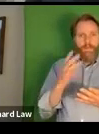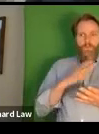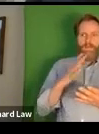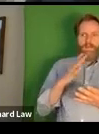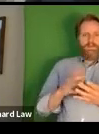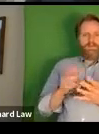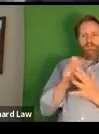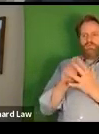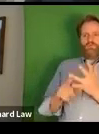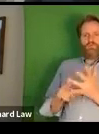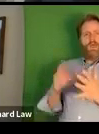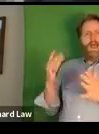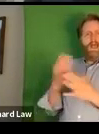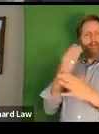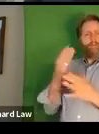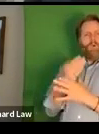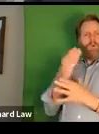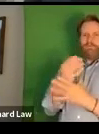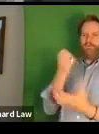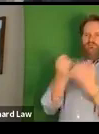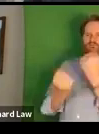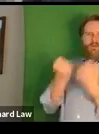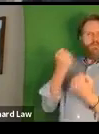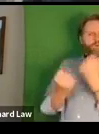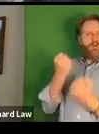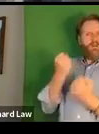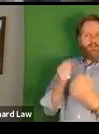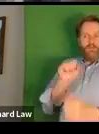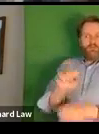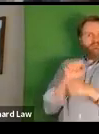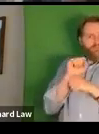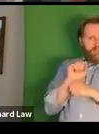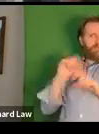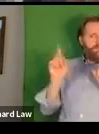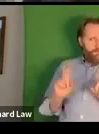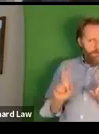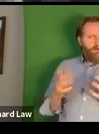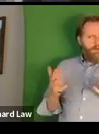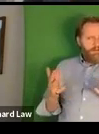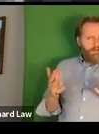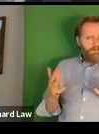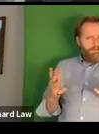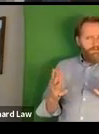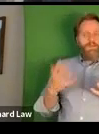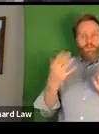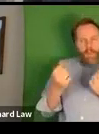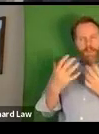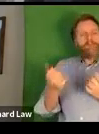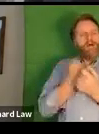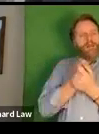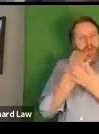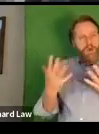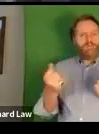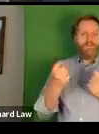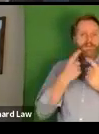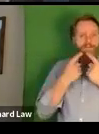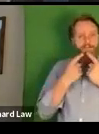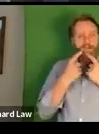position if that is the conclusion we come to we will issue lots of information and advice and the union will be helping people through that